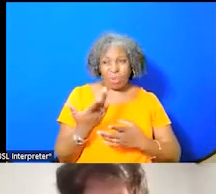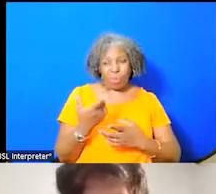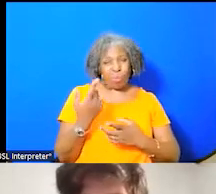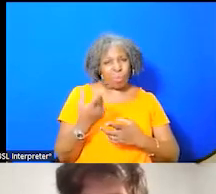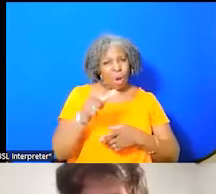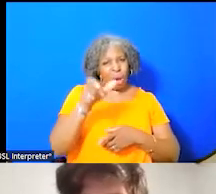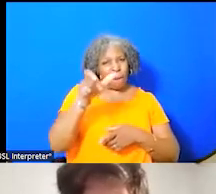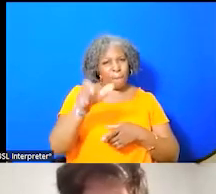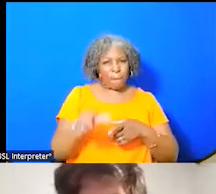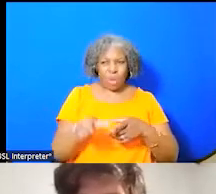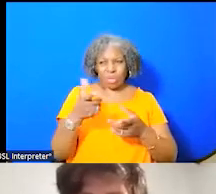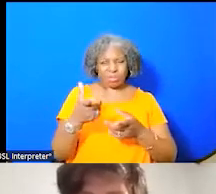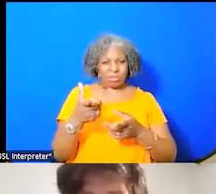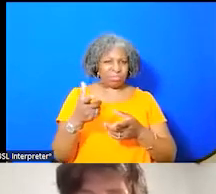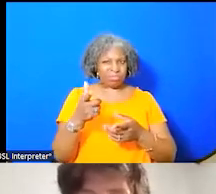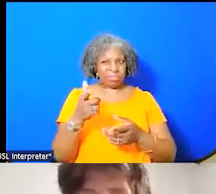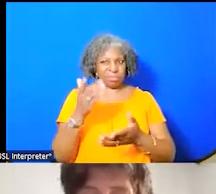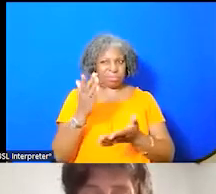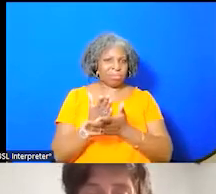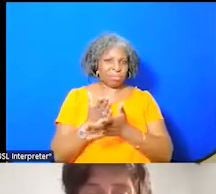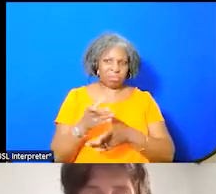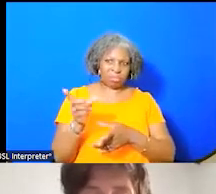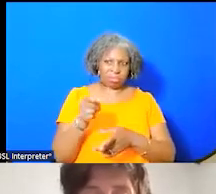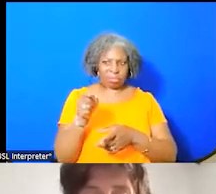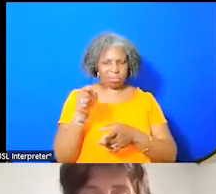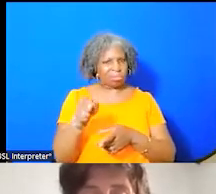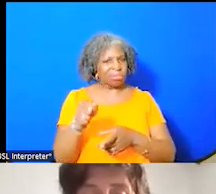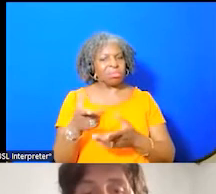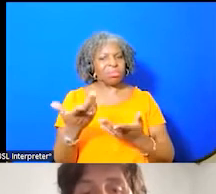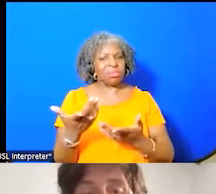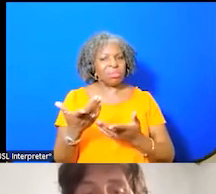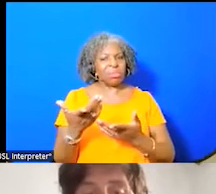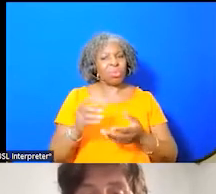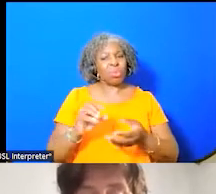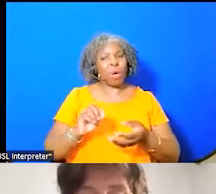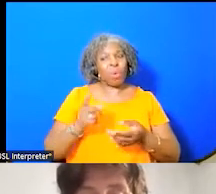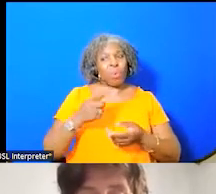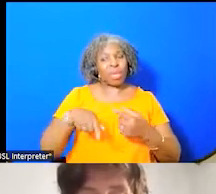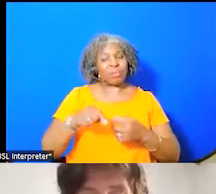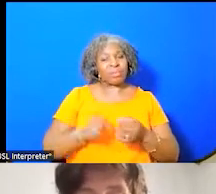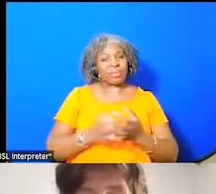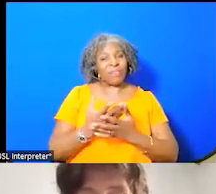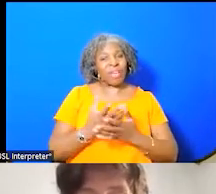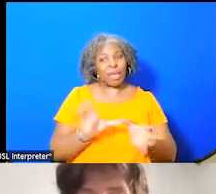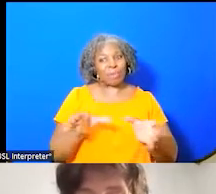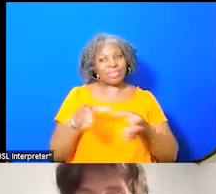we create teams around the project. So, this employs people purely for male diversity.